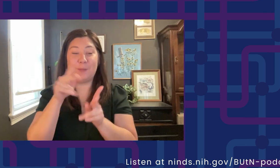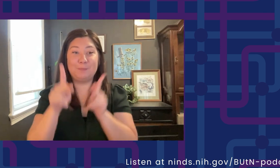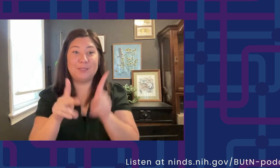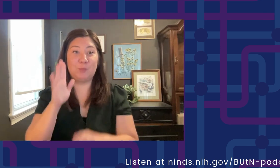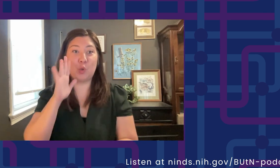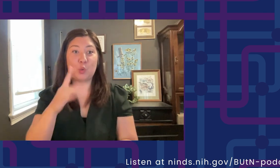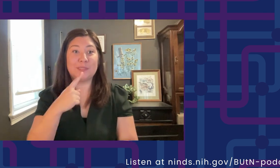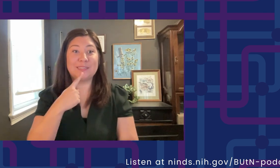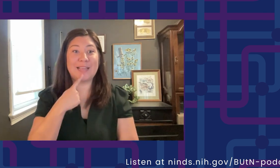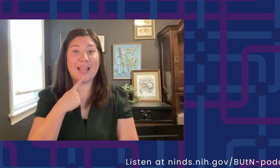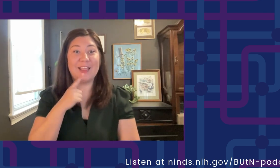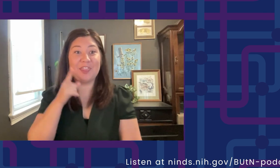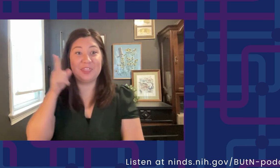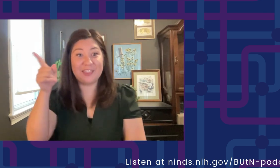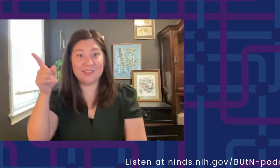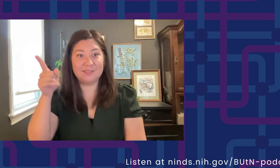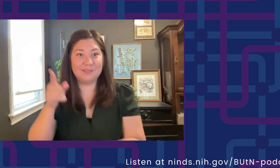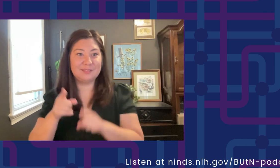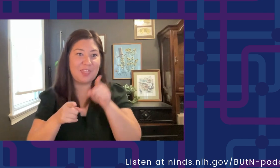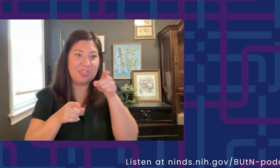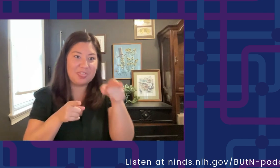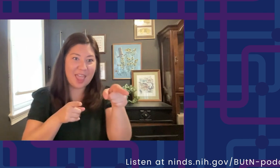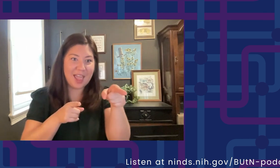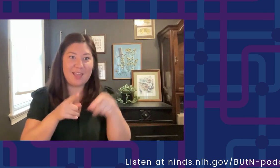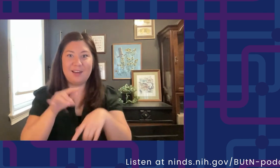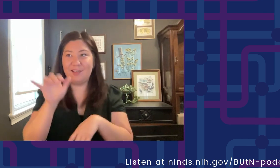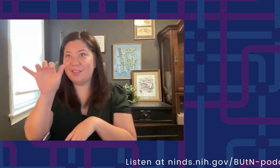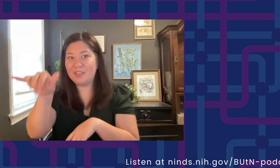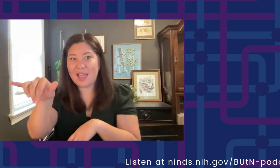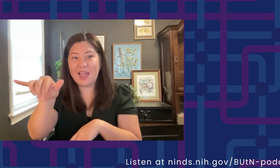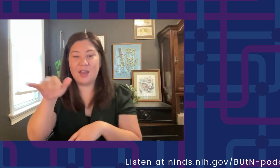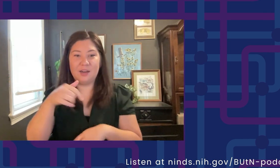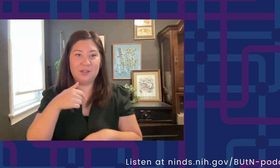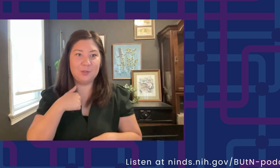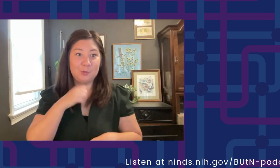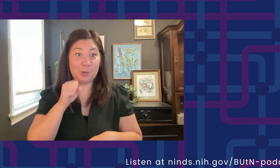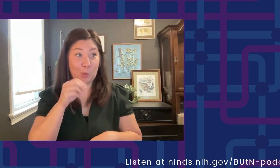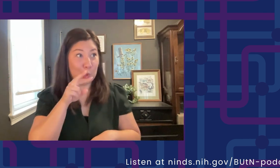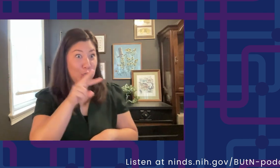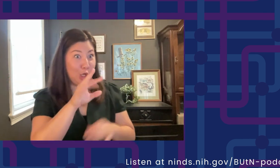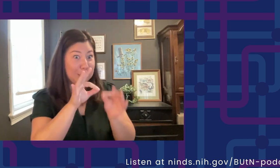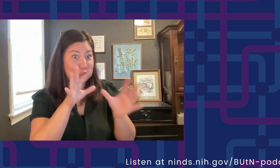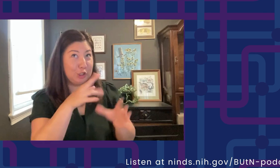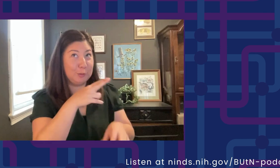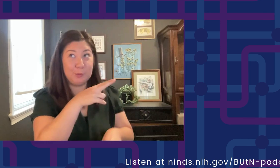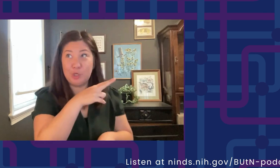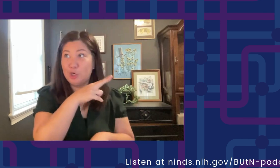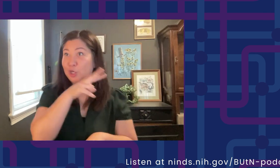Visually Impaired folks is, you say "this" or "that;" oftentimes you'll hear that from presenters.